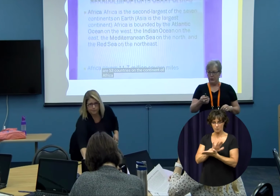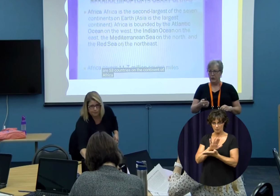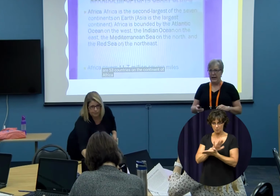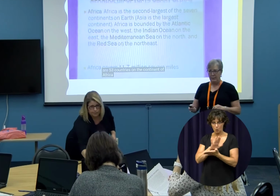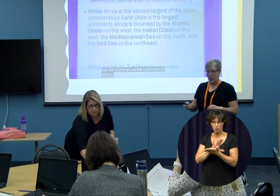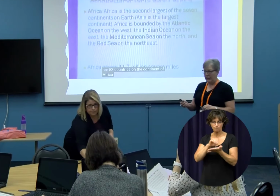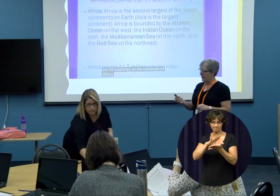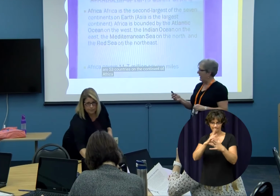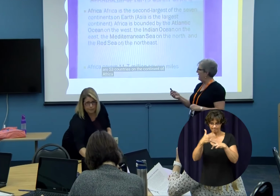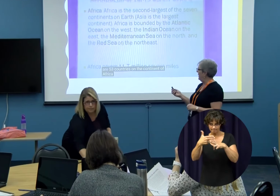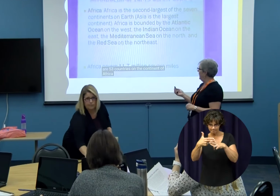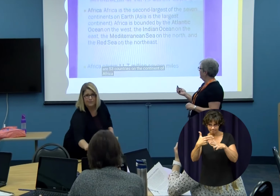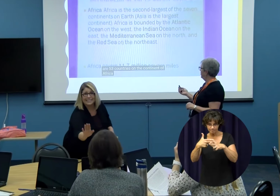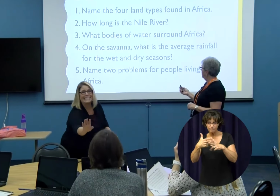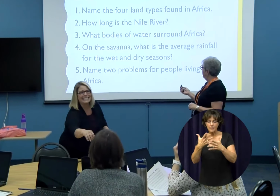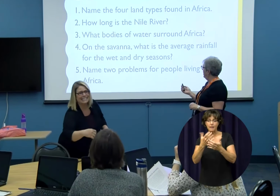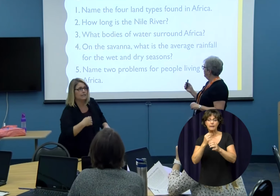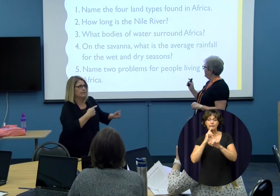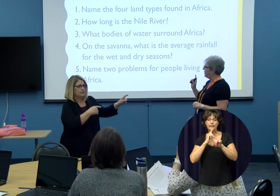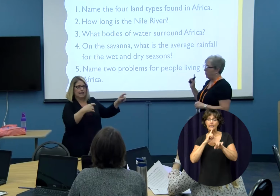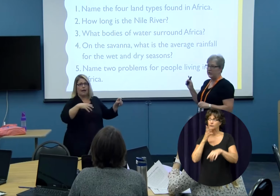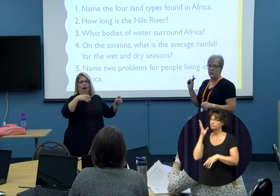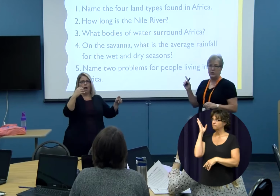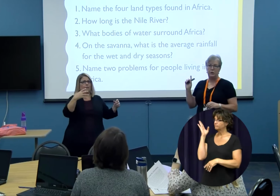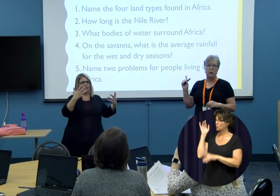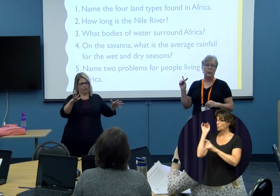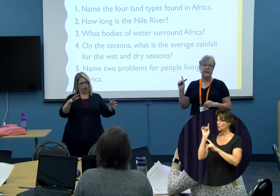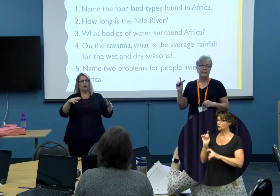put your name on it and answer these questions on the quiz.